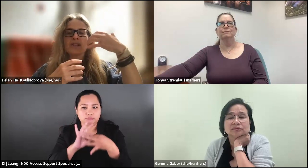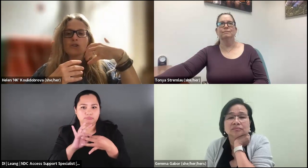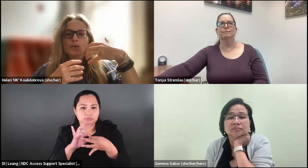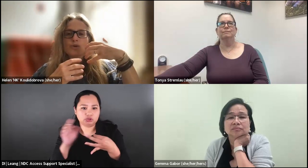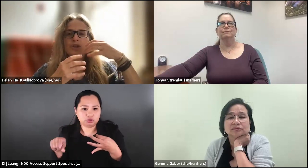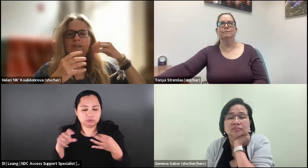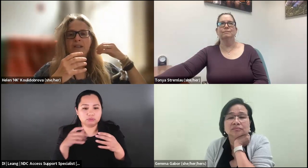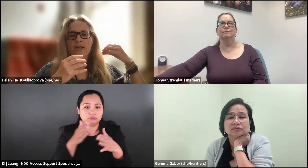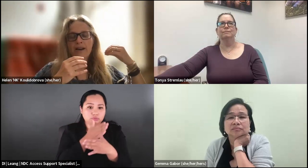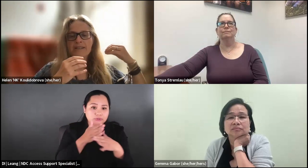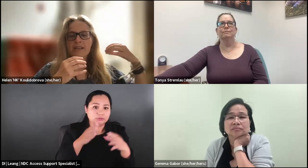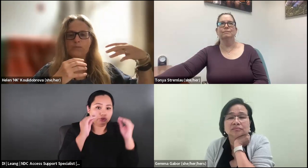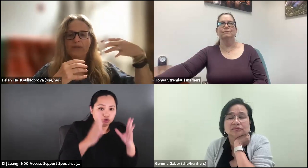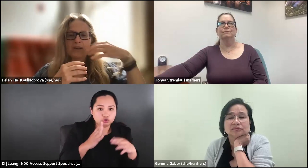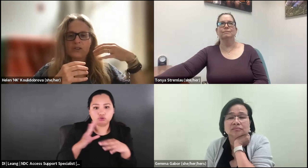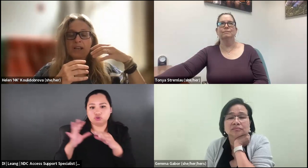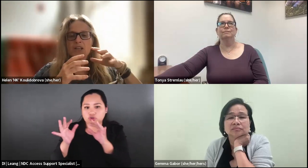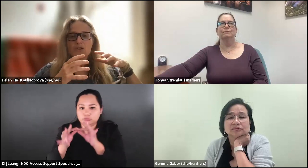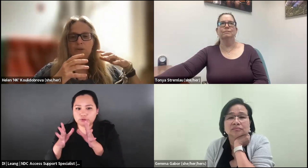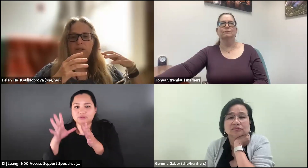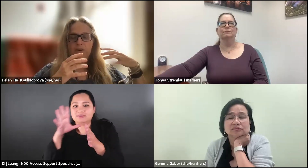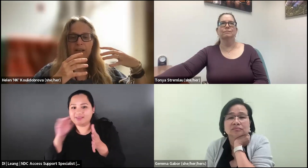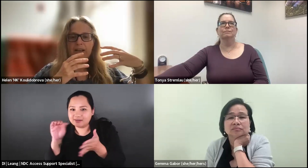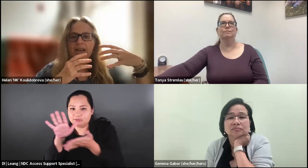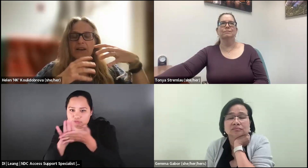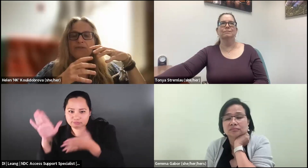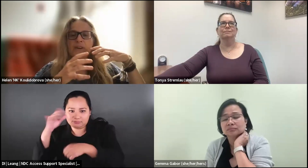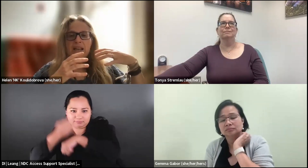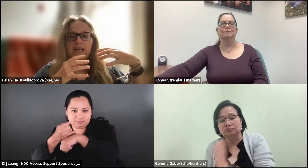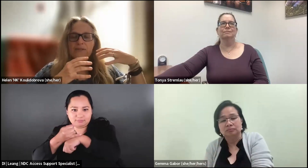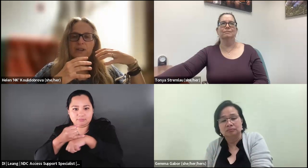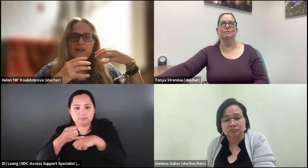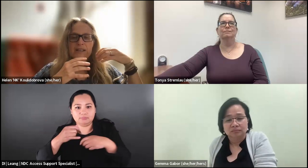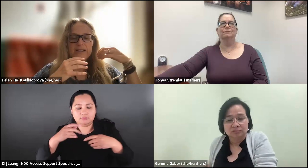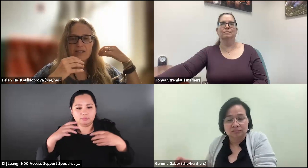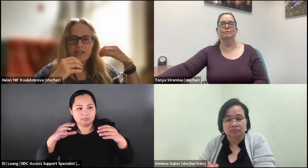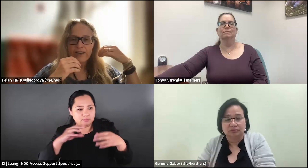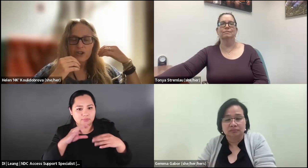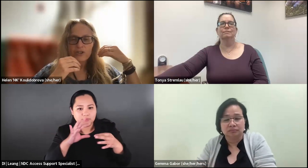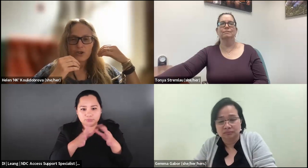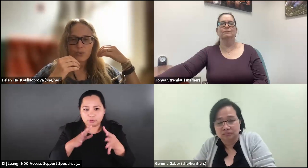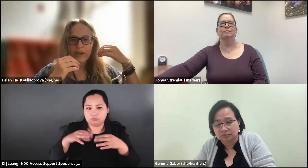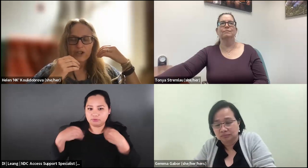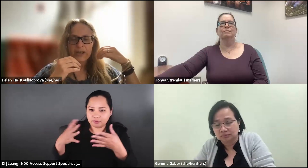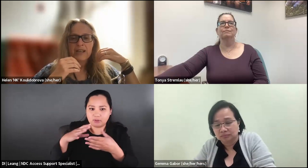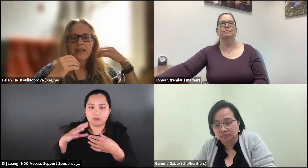and the institution, and the content providers, so that if there is such a situation